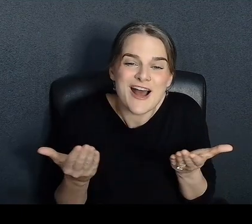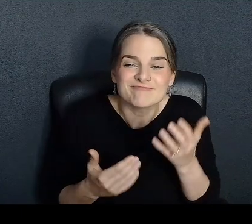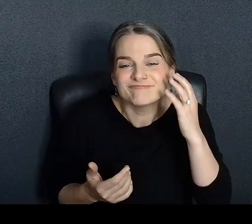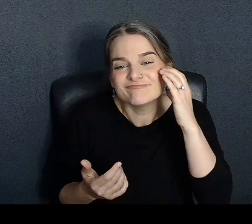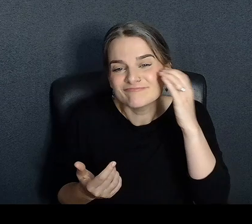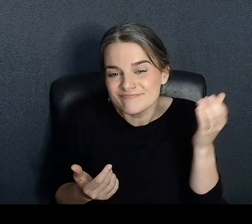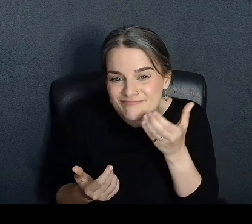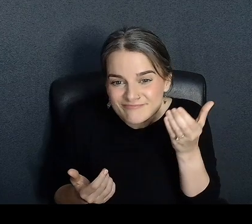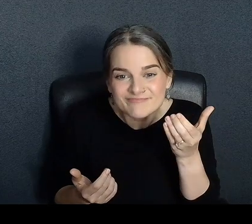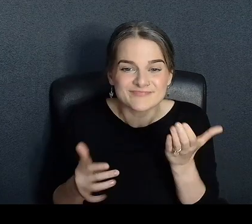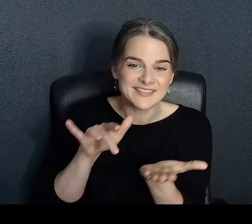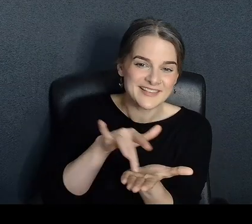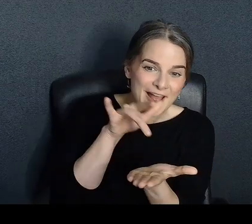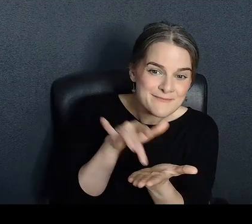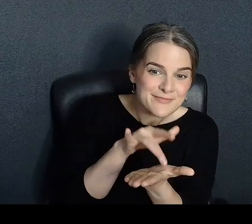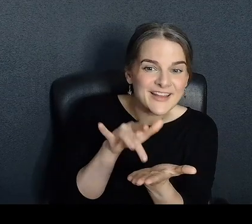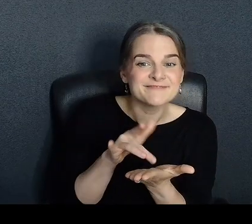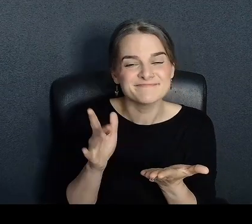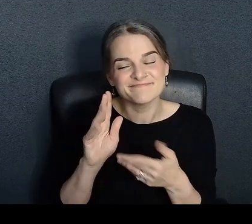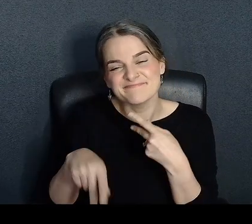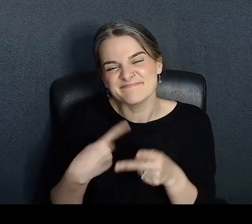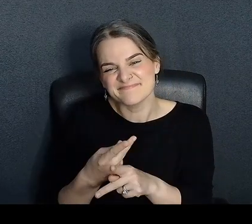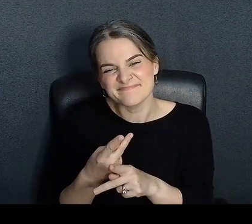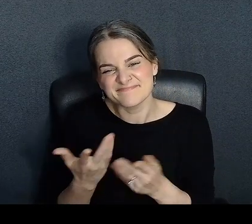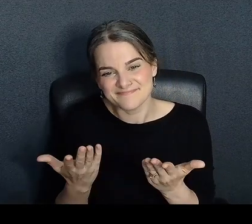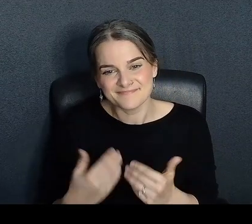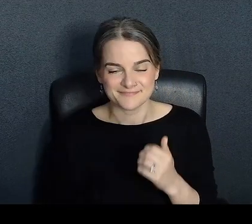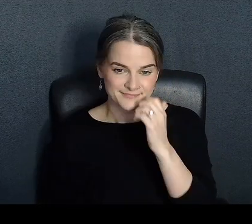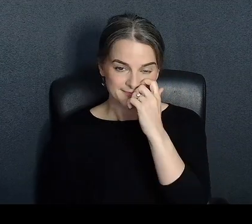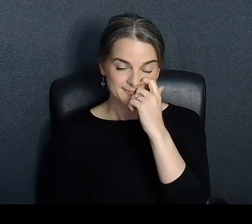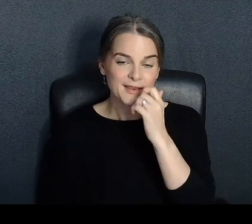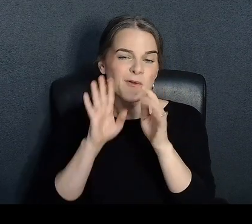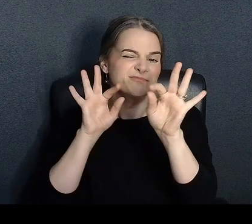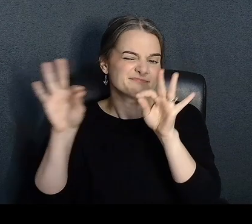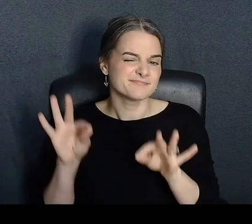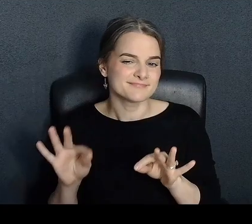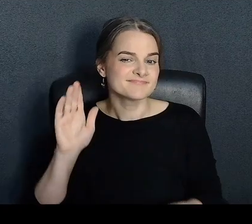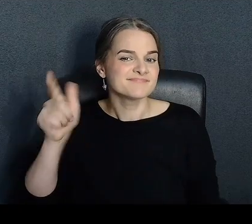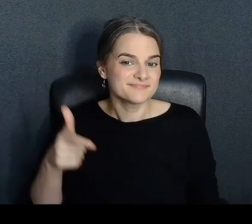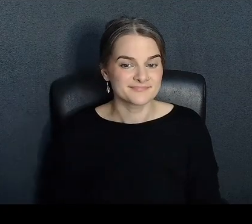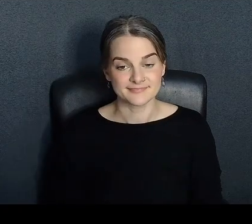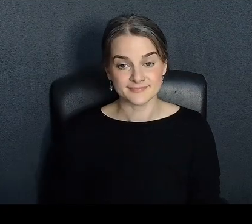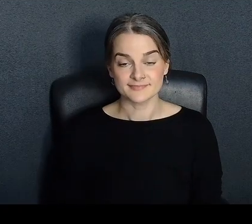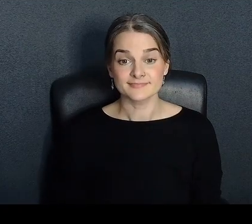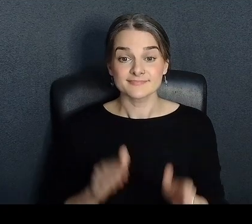So we'll get into that. The next one is voice carryover, so VCO.